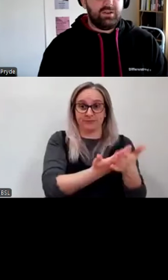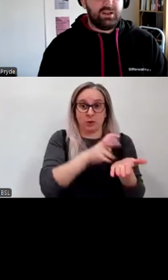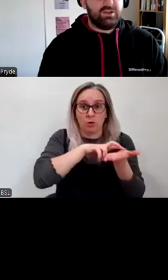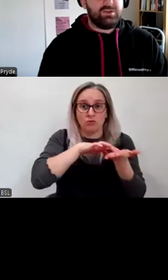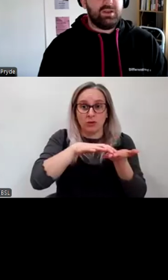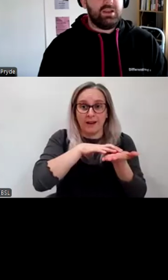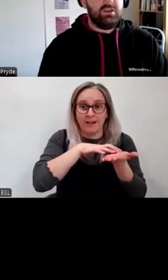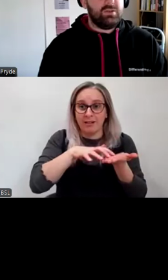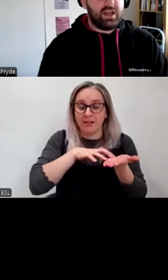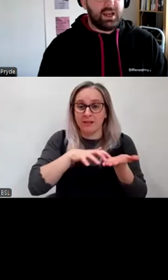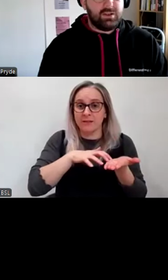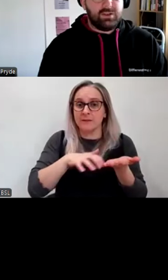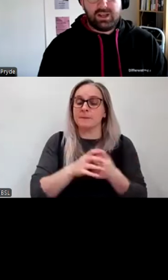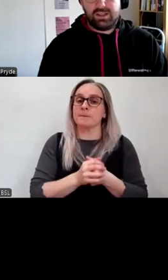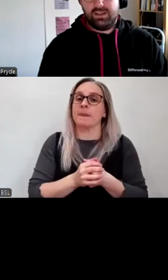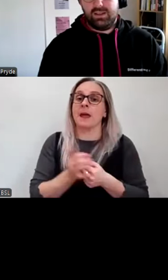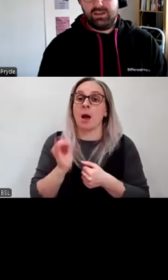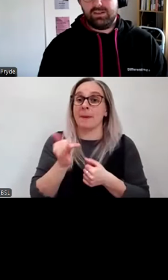Other individuals might use high contrast settings,